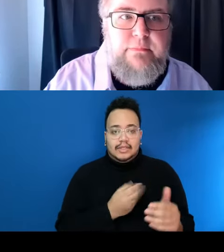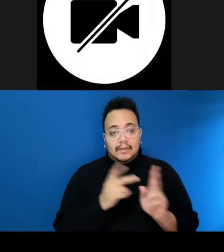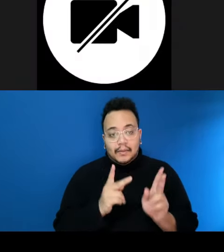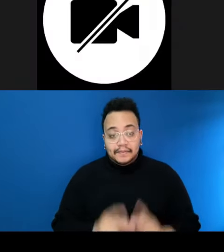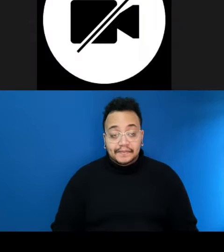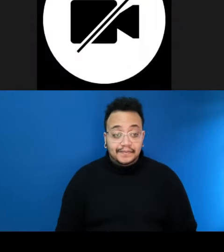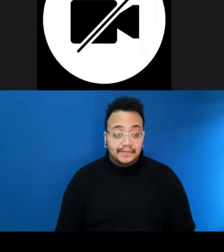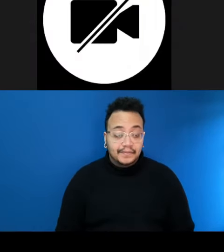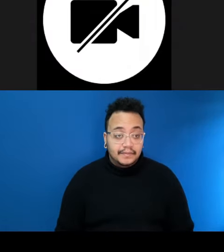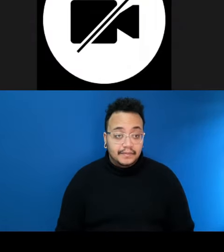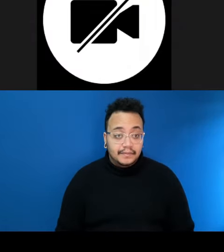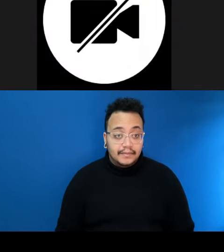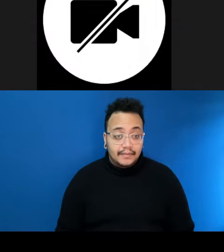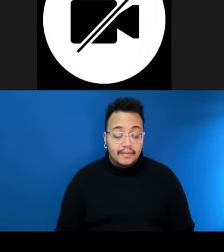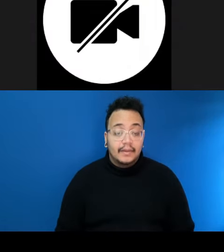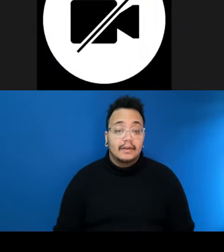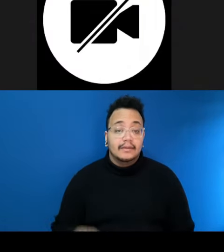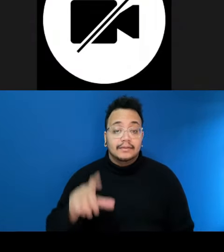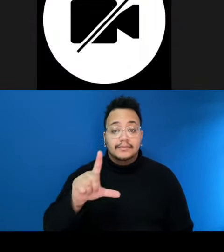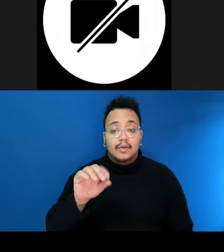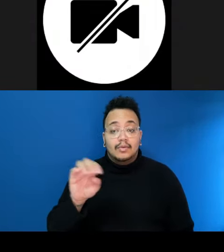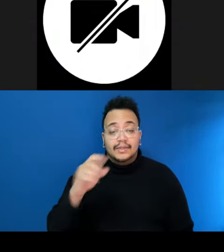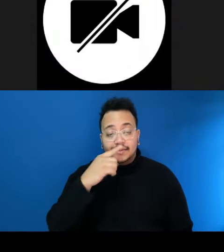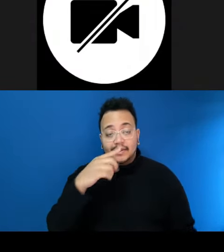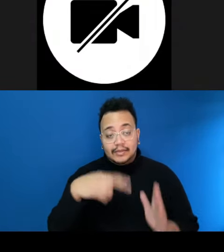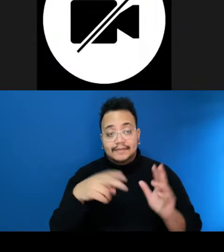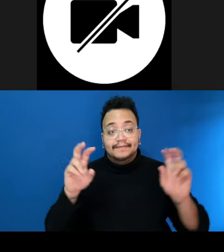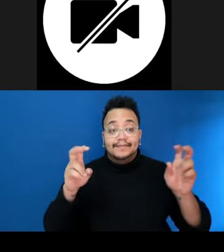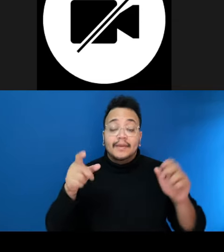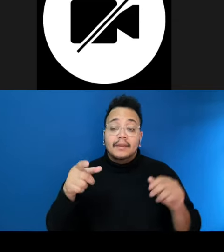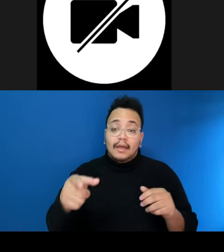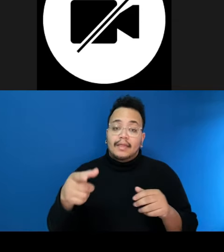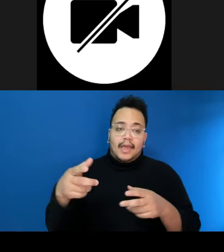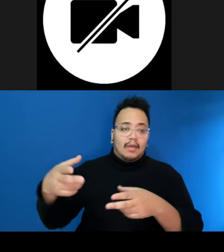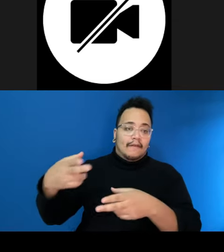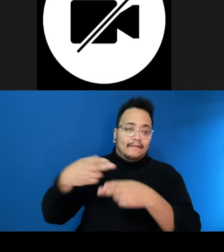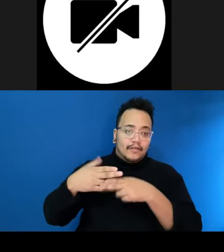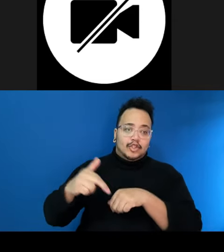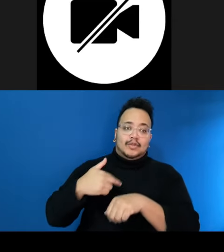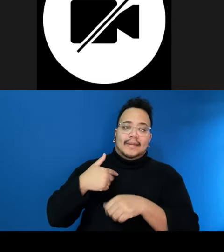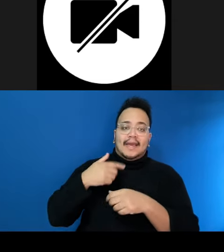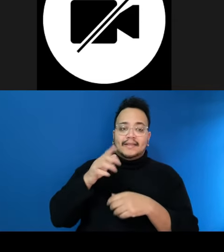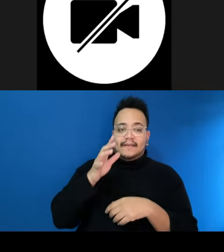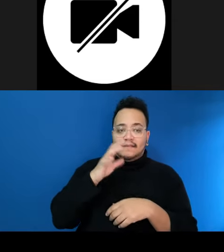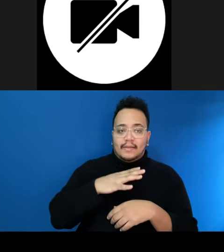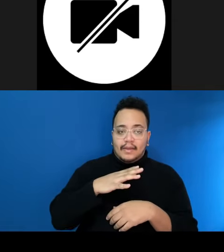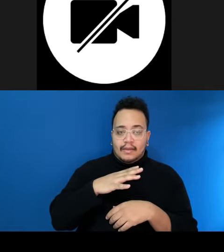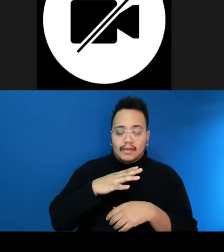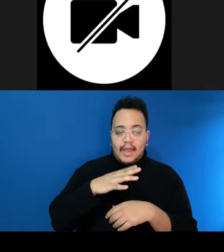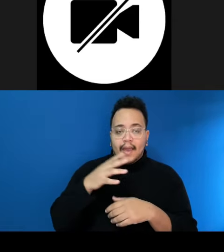[Loree] "They referred to me as a female at first, "but after they checked my ID, "they referred to me as a male.